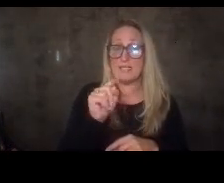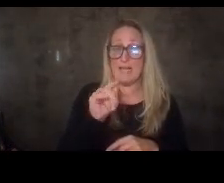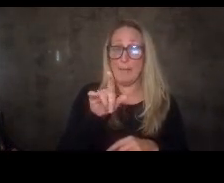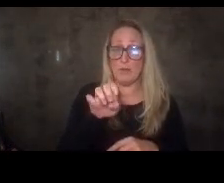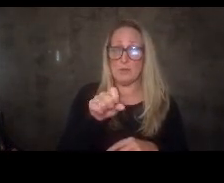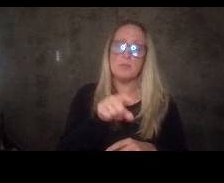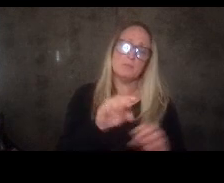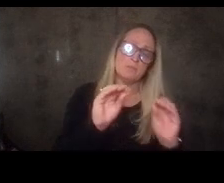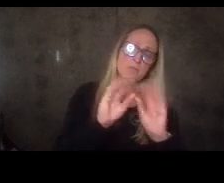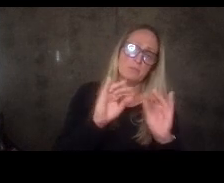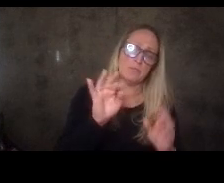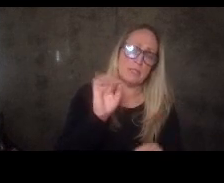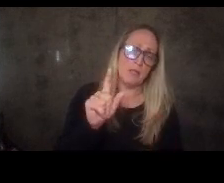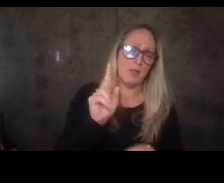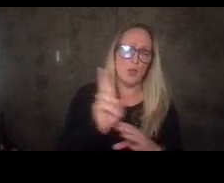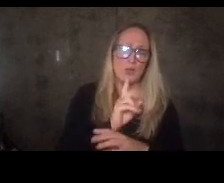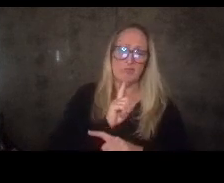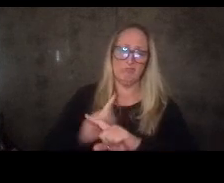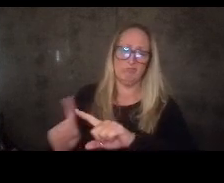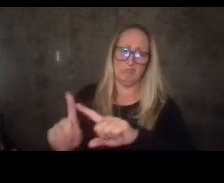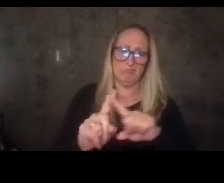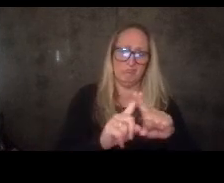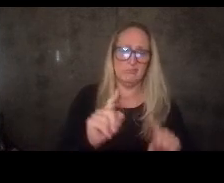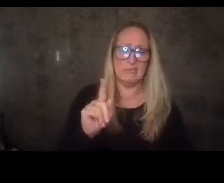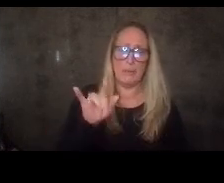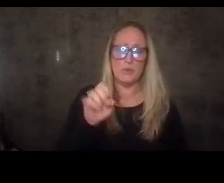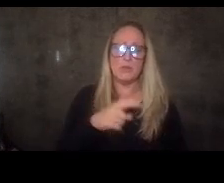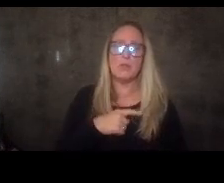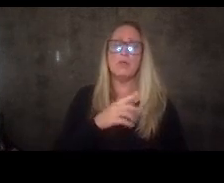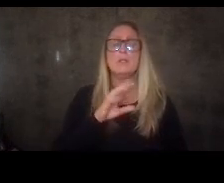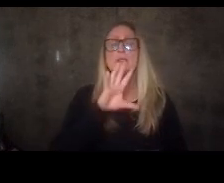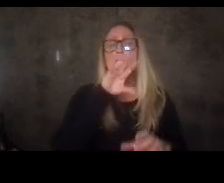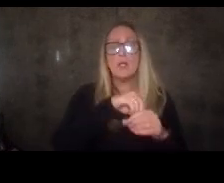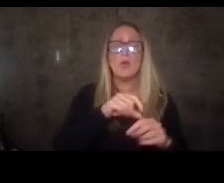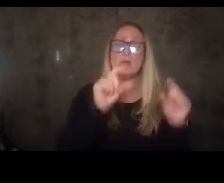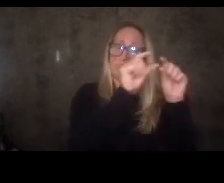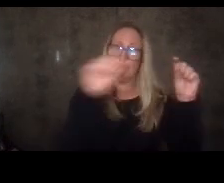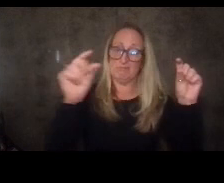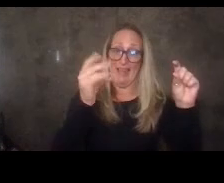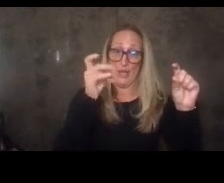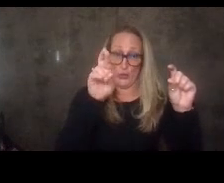Excel we use a lot of different tables. You want to include just like we talked about in Word. A header row.